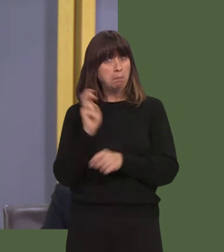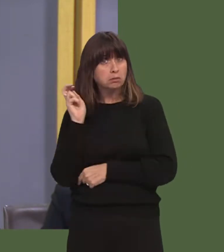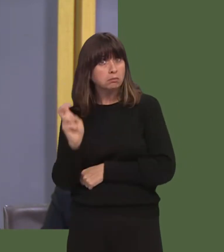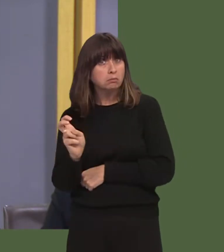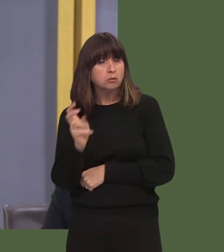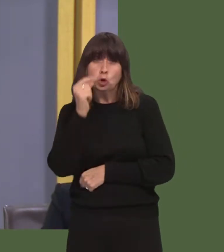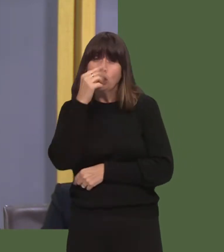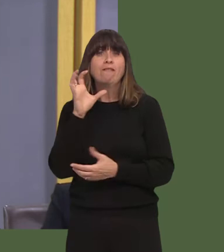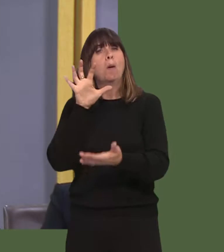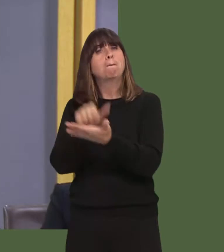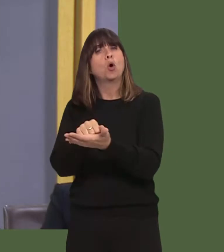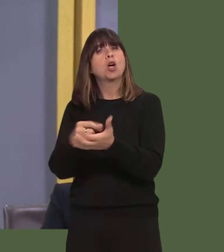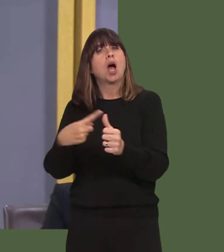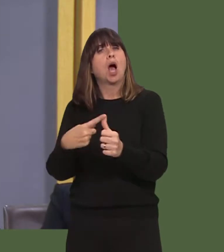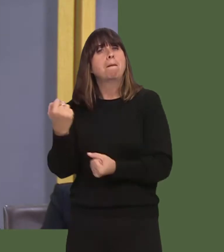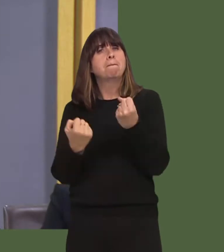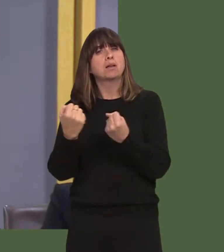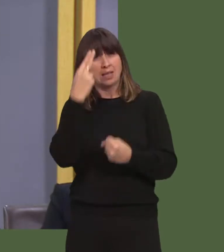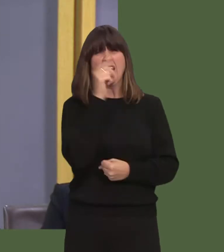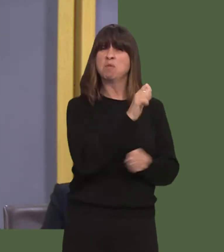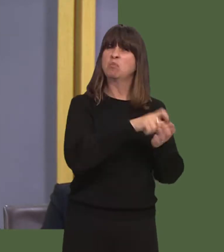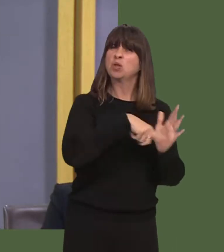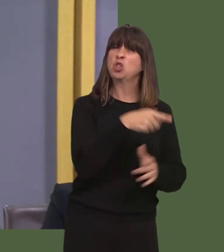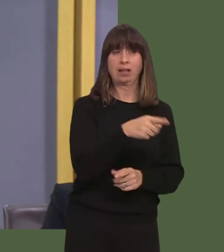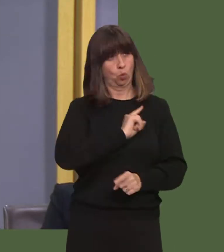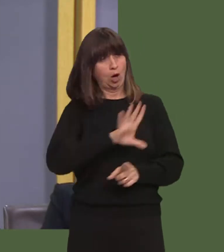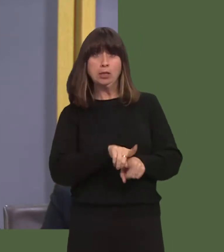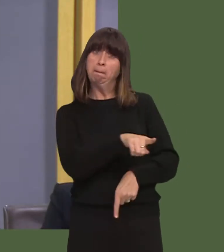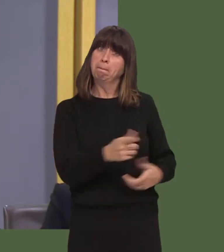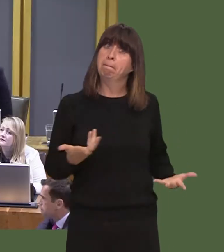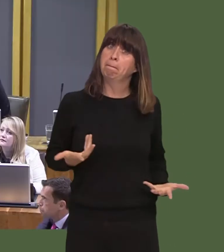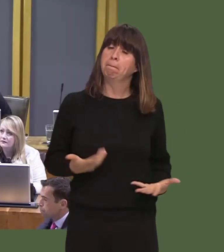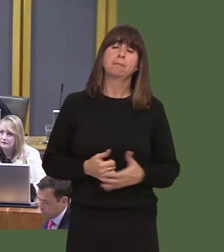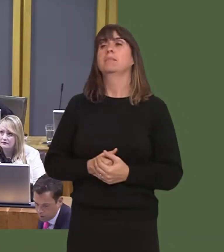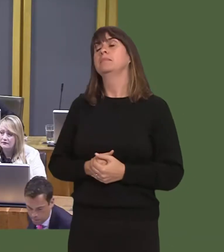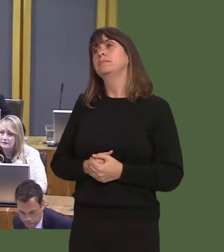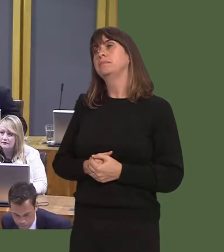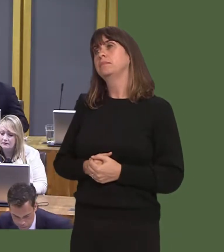right across Wales to make public transport a viable day-to-day option for people? Carwyn Jones AM: Yes, I do.